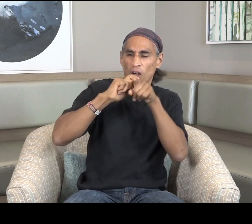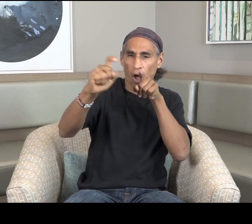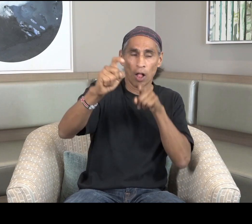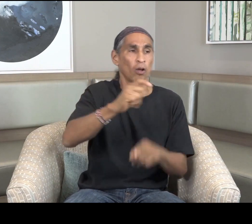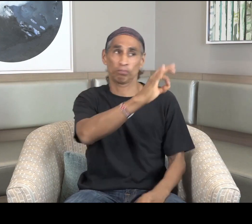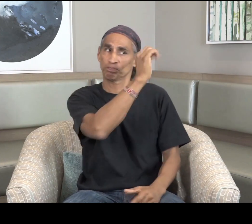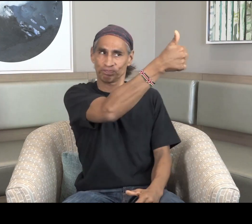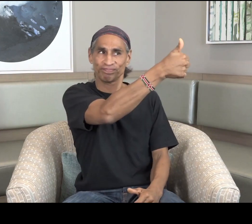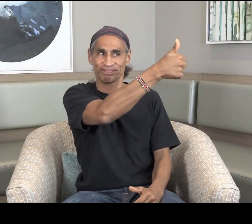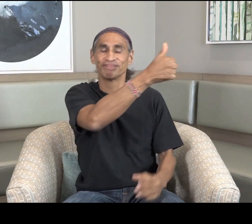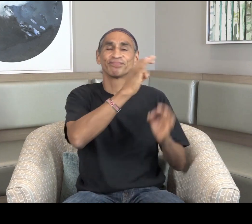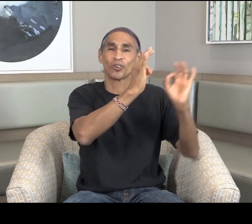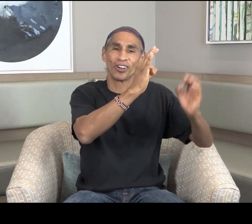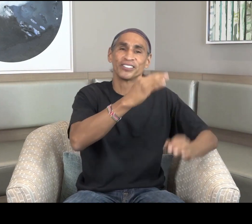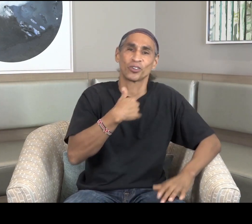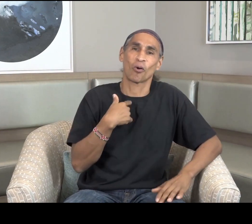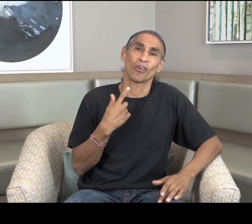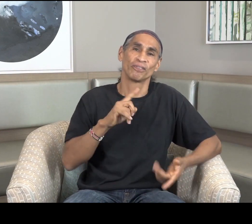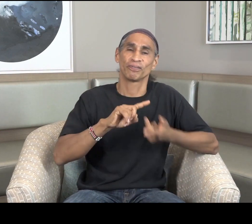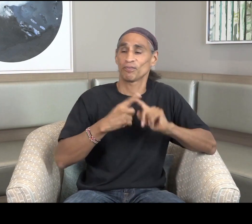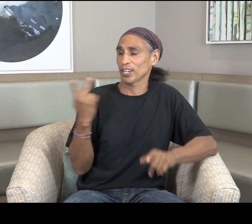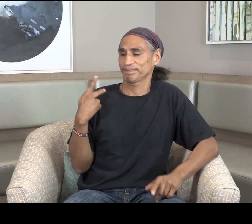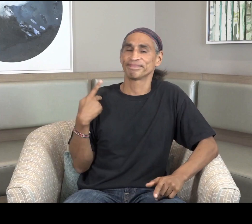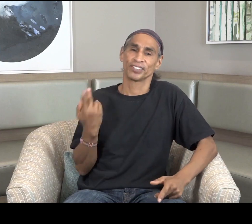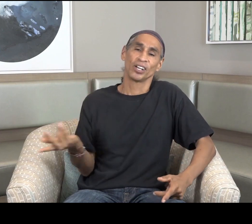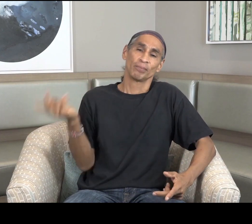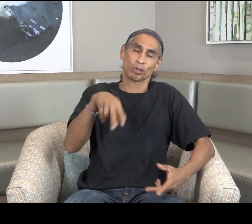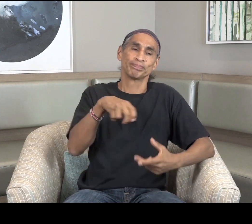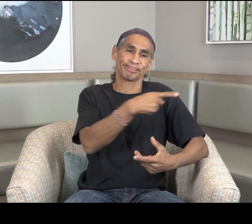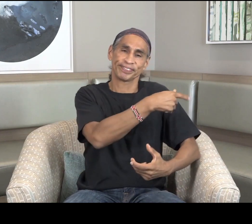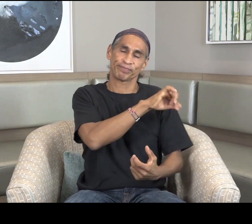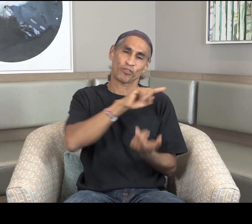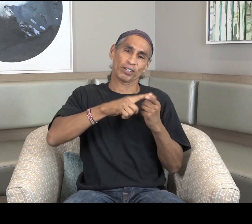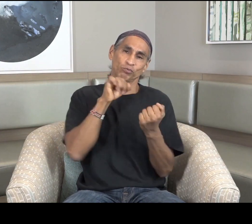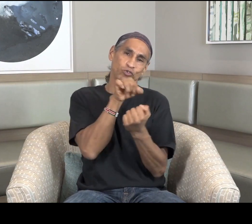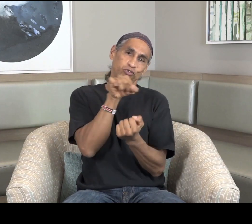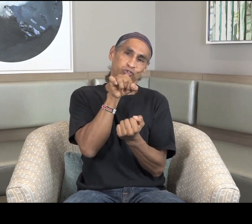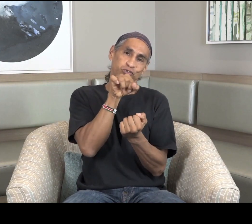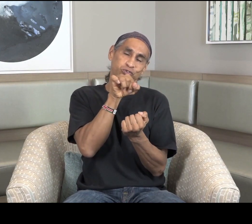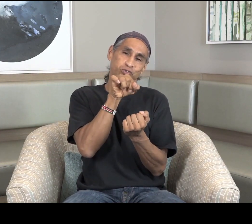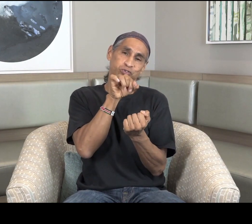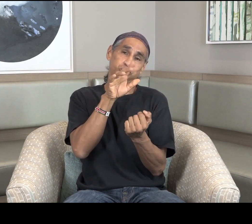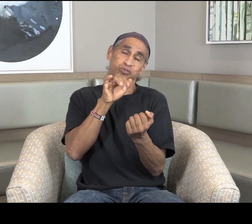my maid is home so you know, let me call and make sure they know you’re on your way.